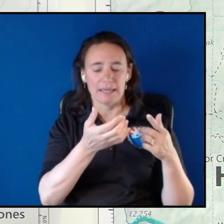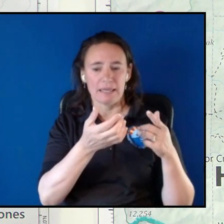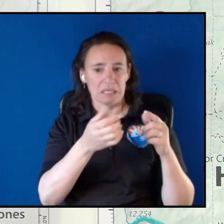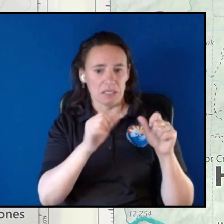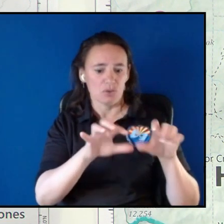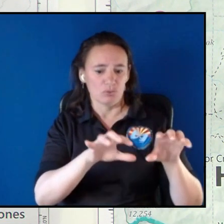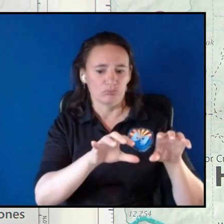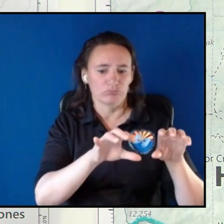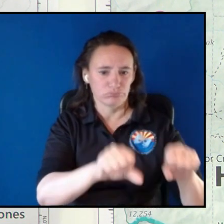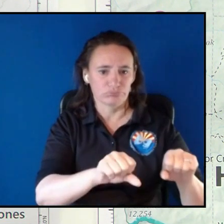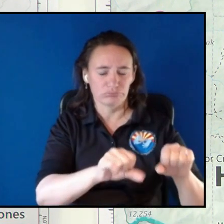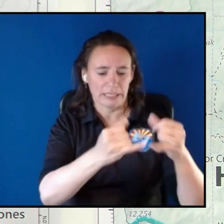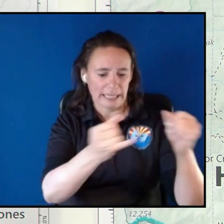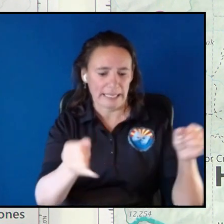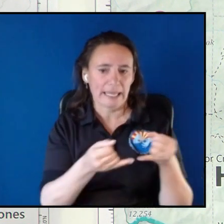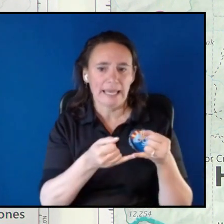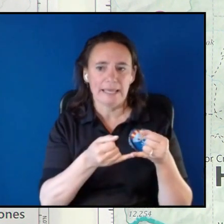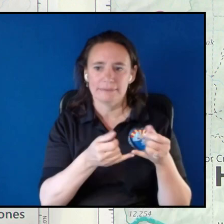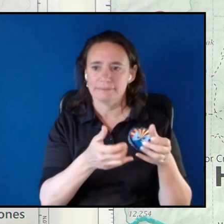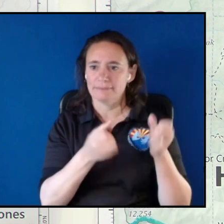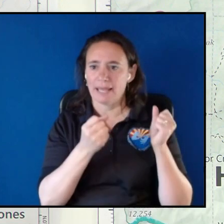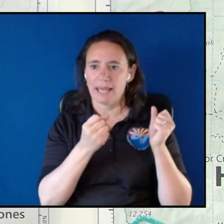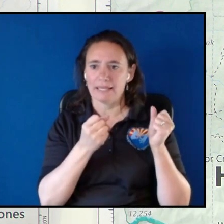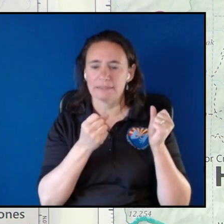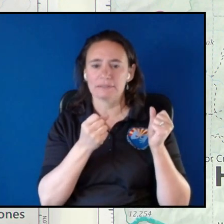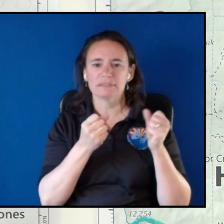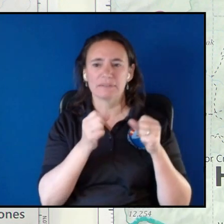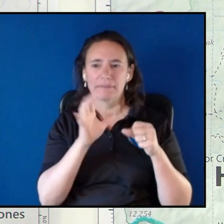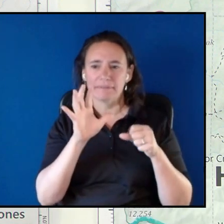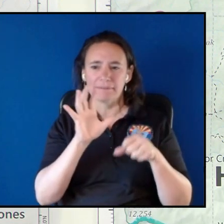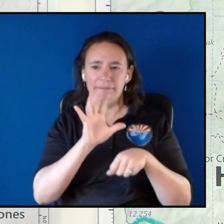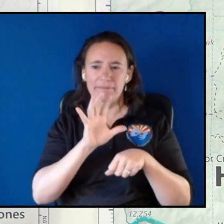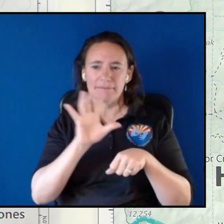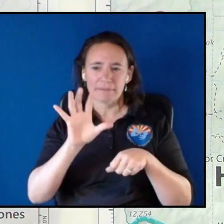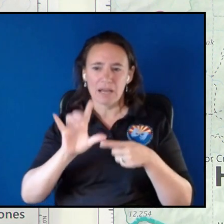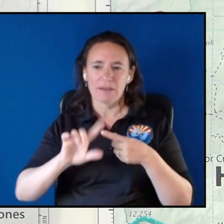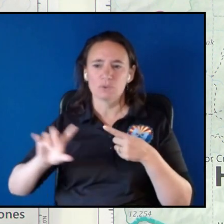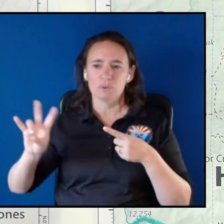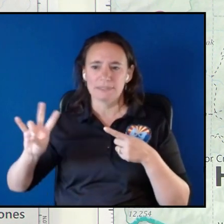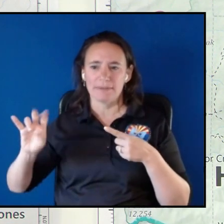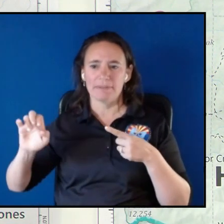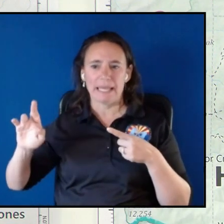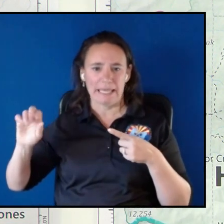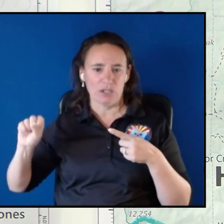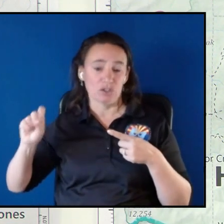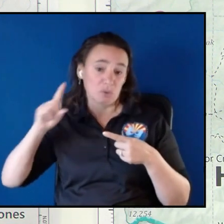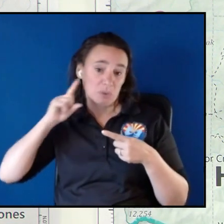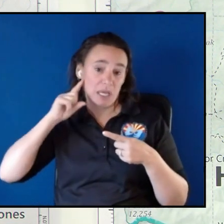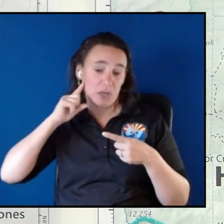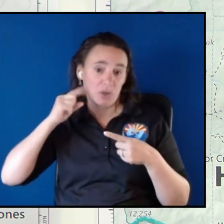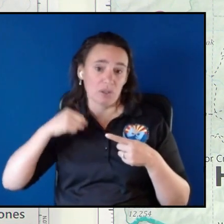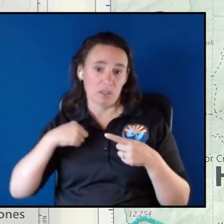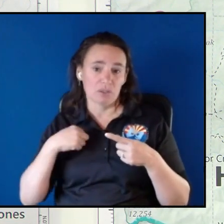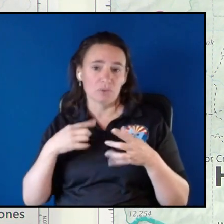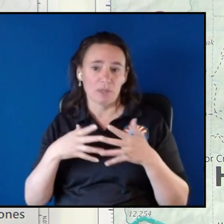That incident out there was between 5 to 7 acres is the report I heard. So a a lot of work, speedy work, went into